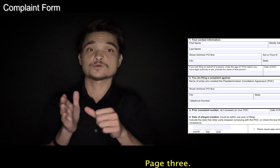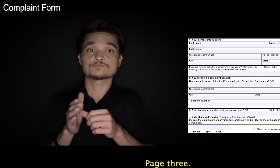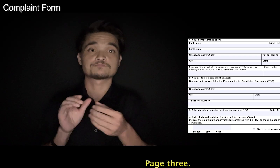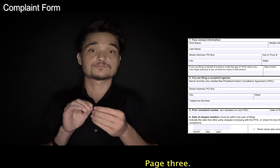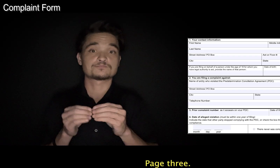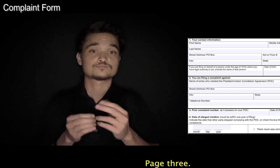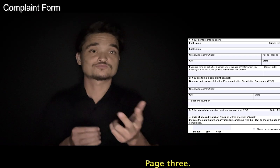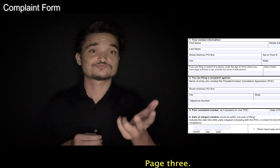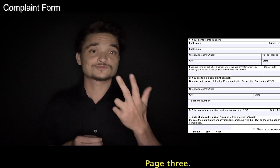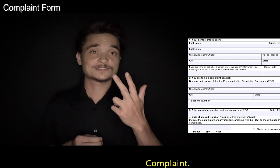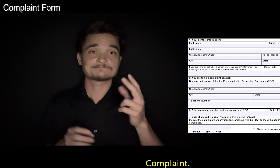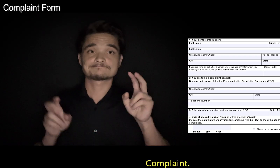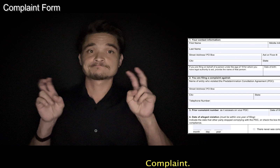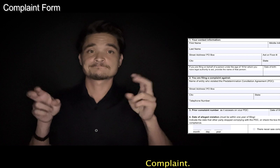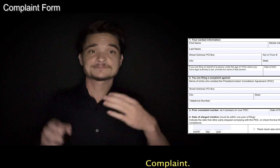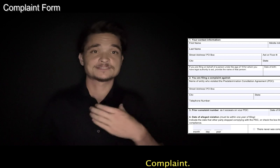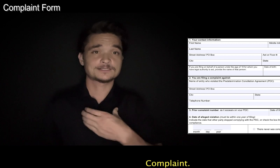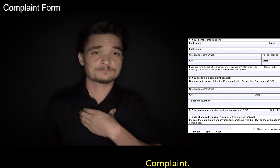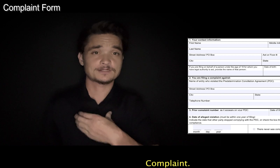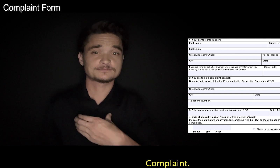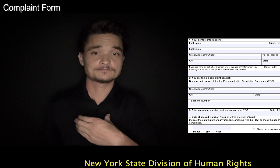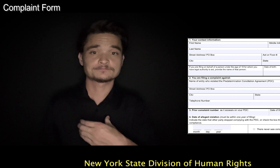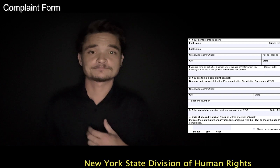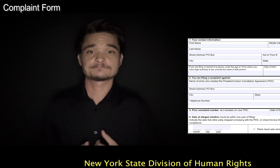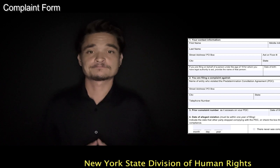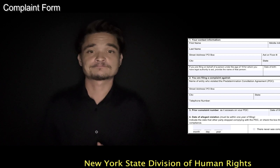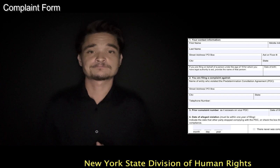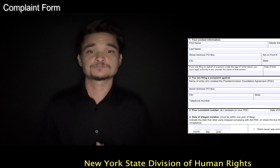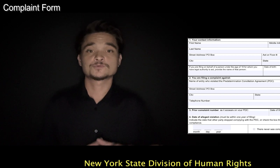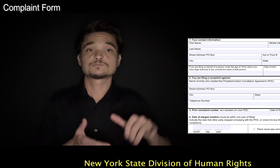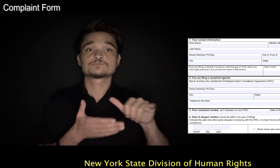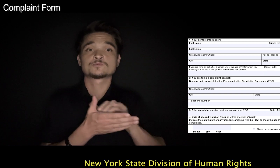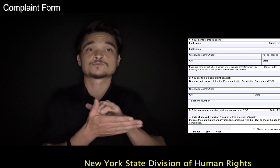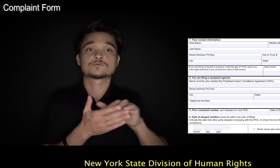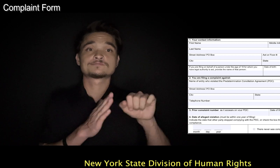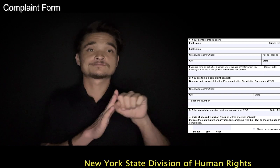Page three. Complaint. New York State Division of Human Rights